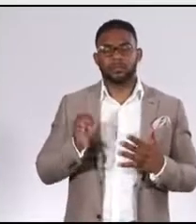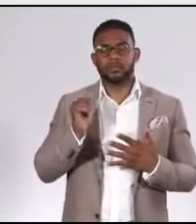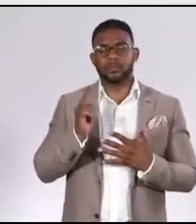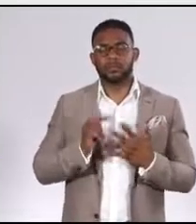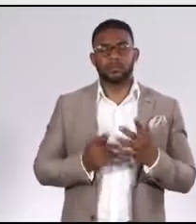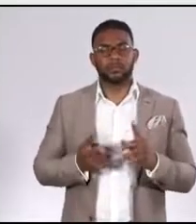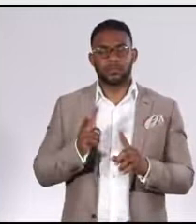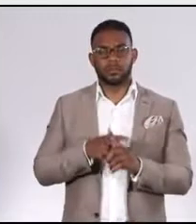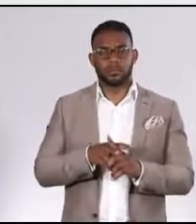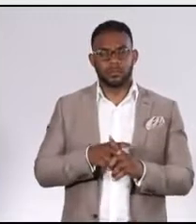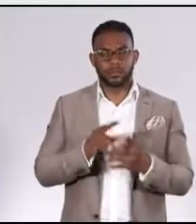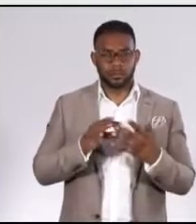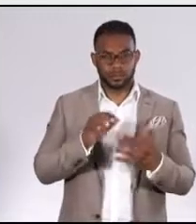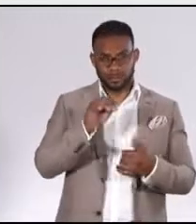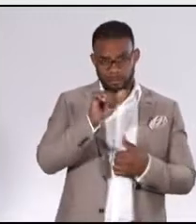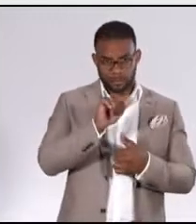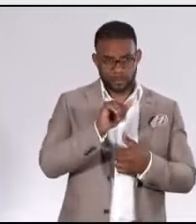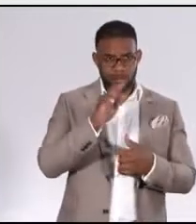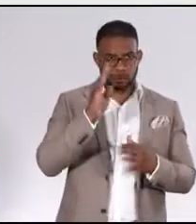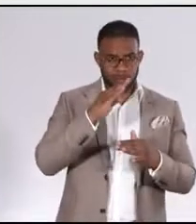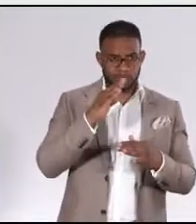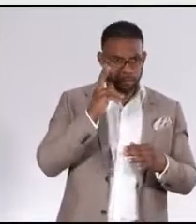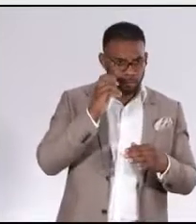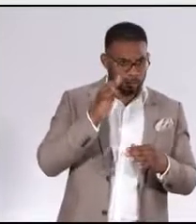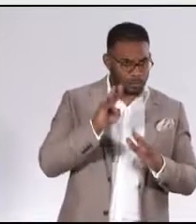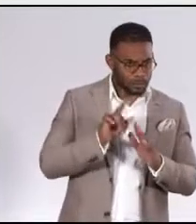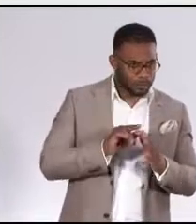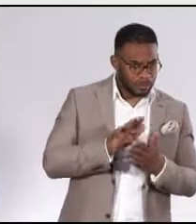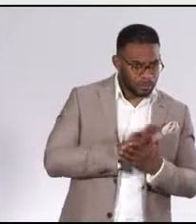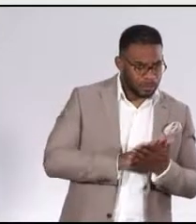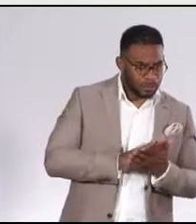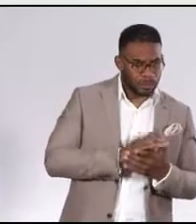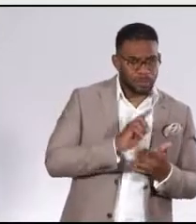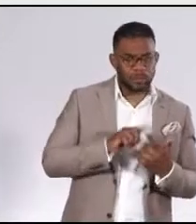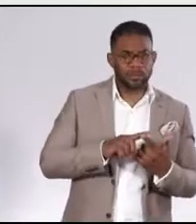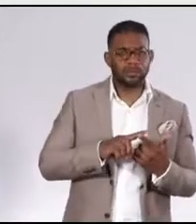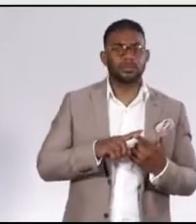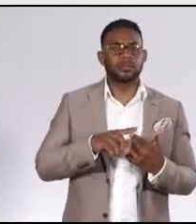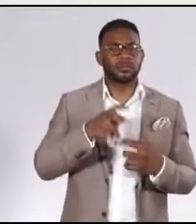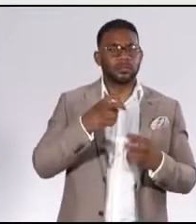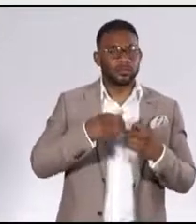The options are a trouble hearing with background noise, be difficulty hearing higher pitch sounds.